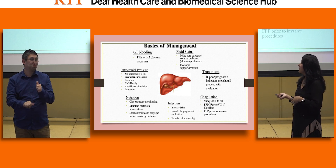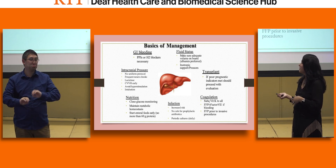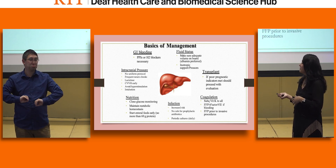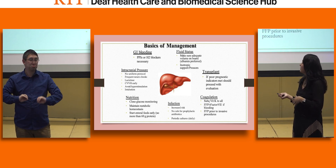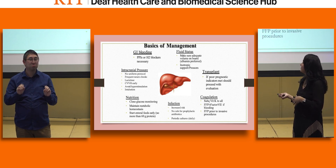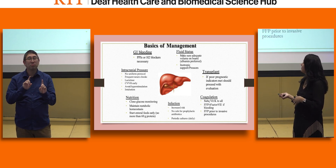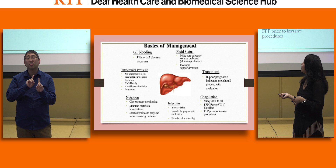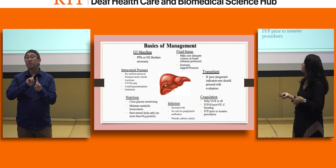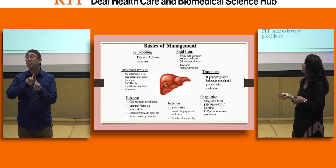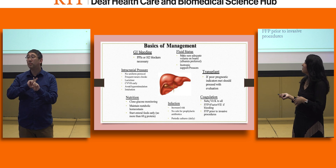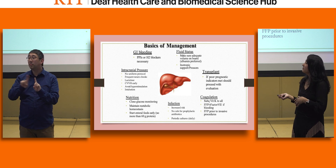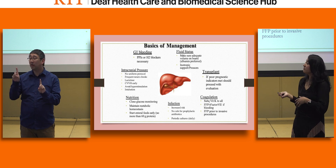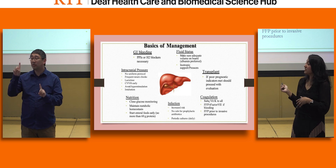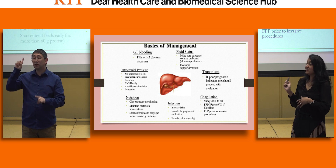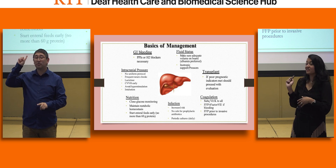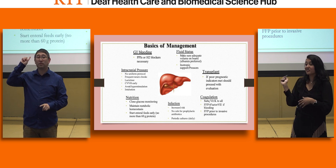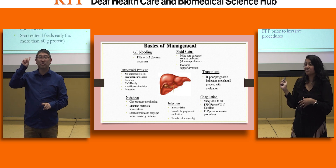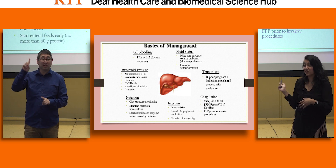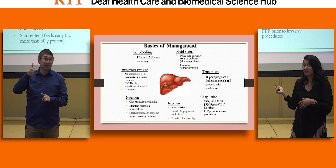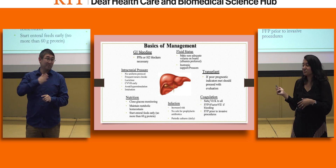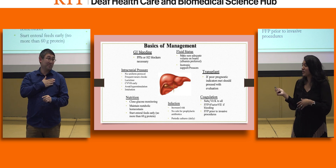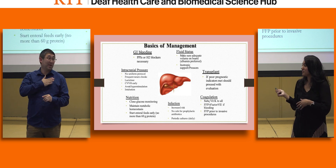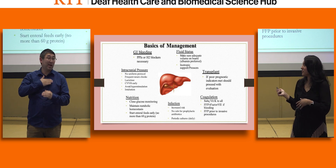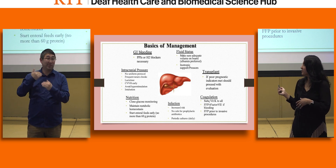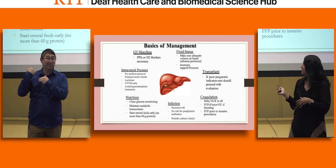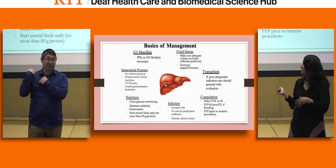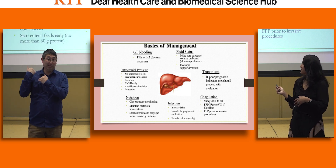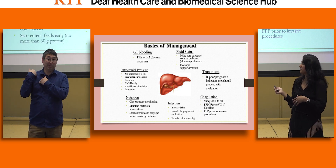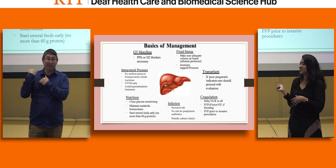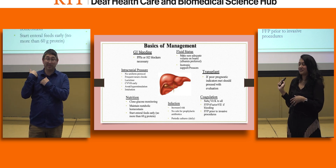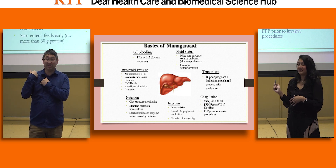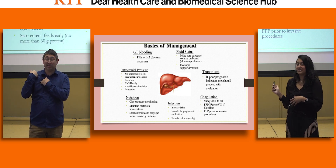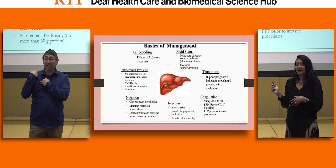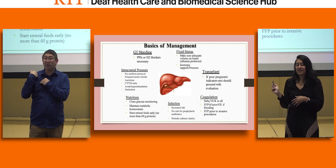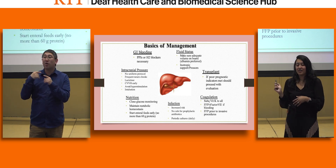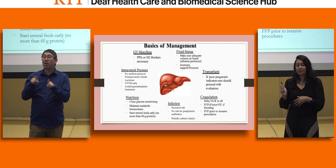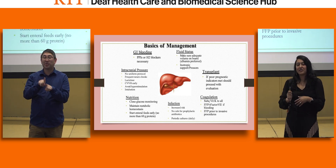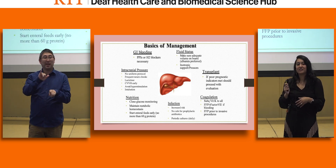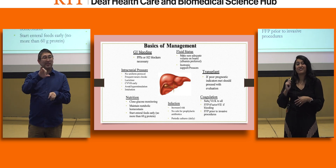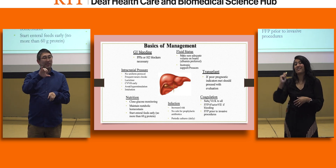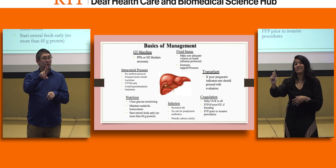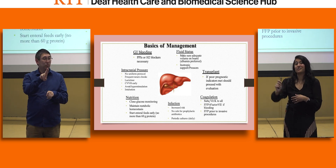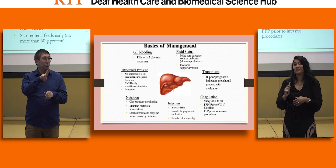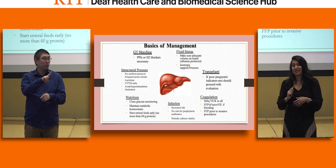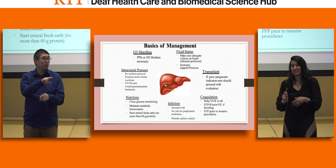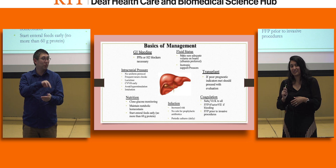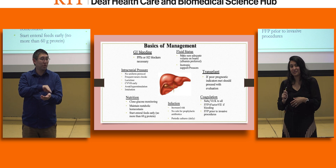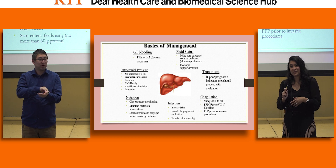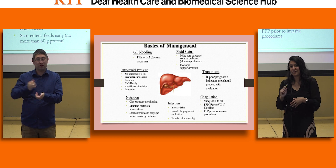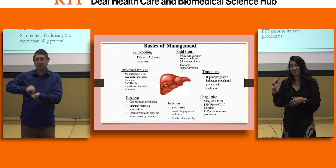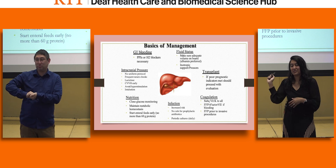but this is, in large part, my responsibility, as well as the ICU doctor that I'm working with,